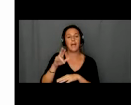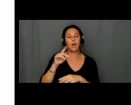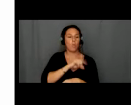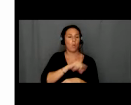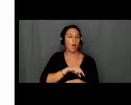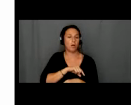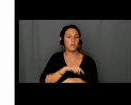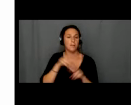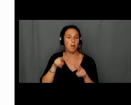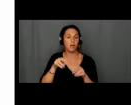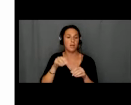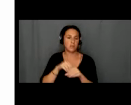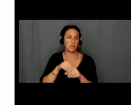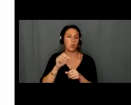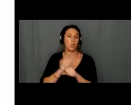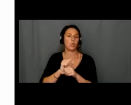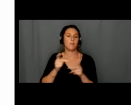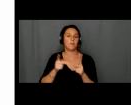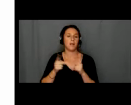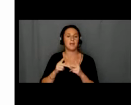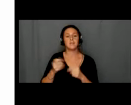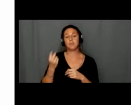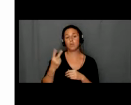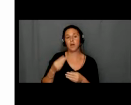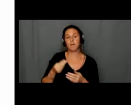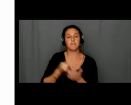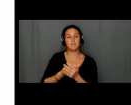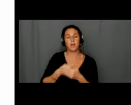and 12 is fund organizations to assist workers who already